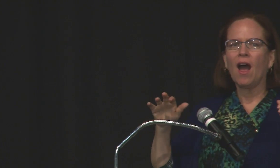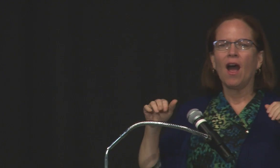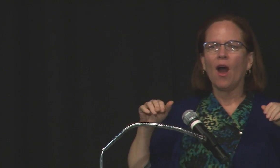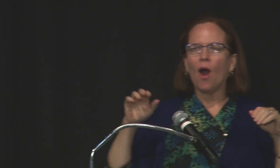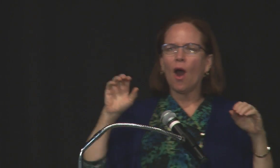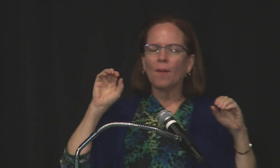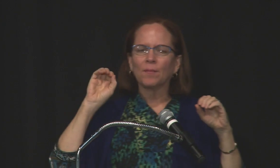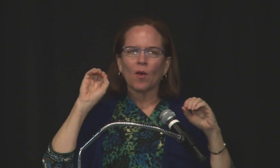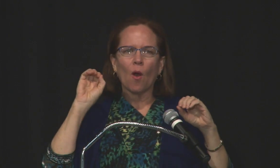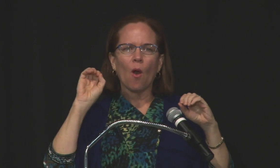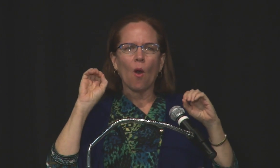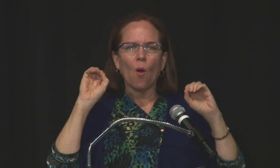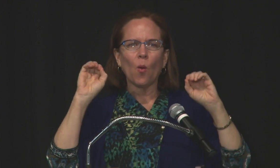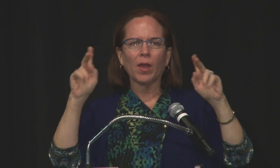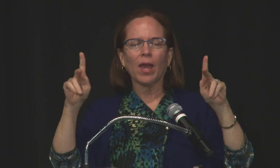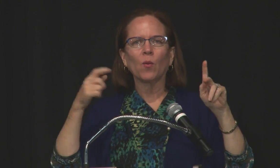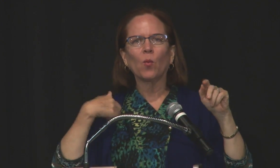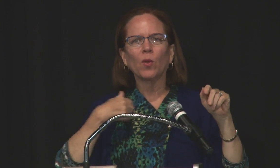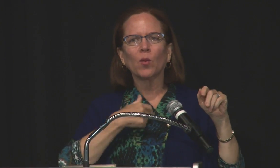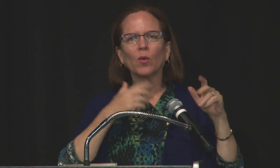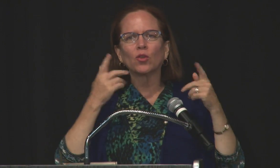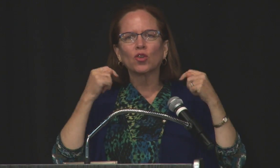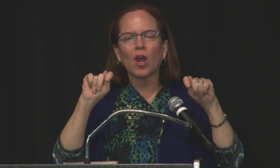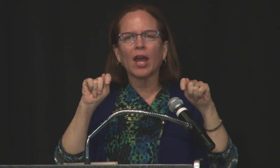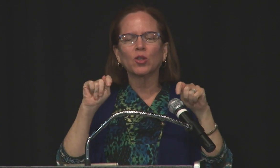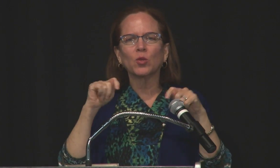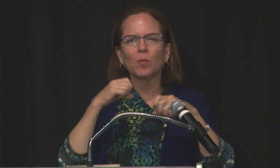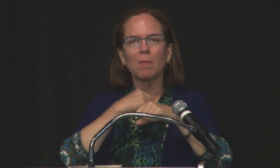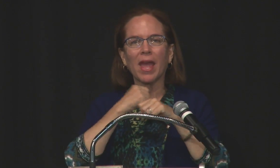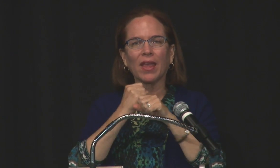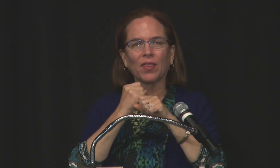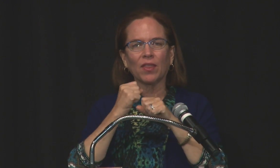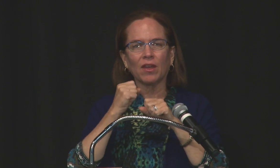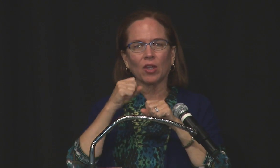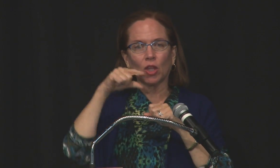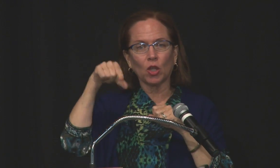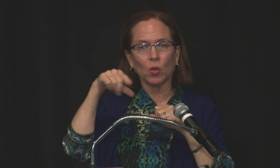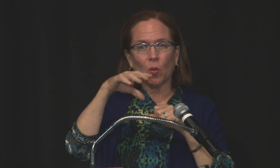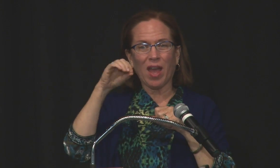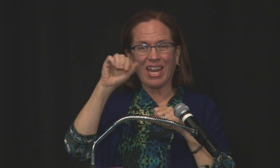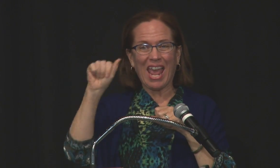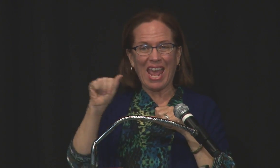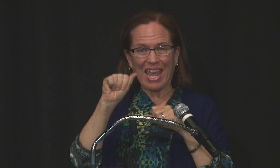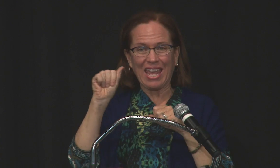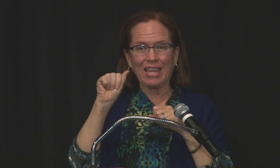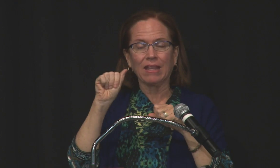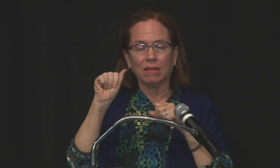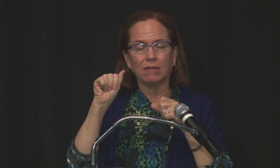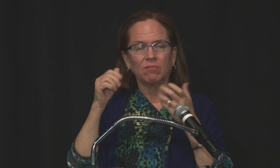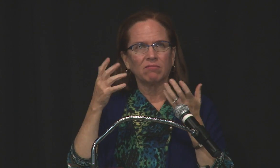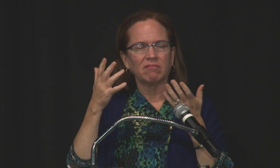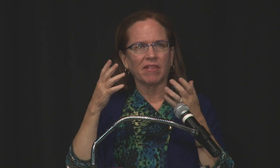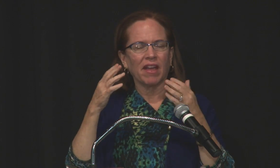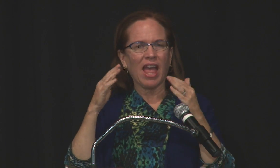Fernandes: Okay we will try to make the Q&A